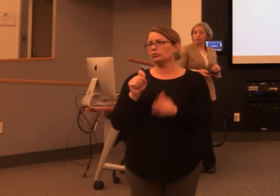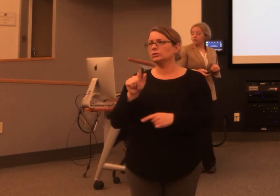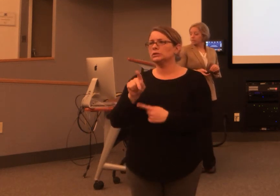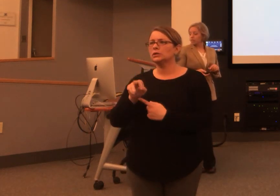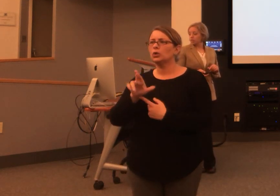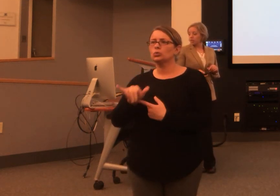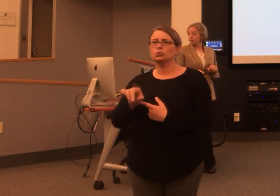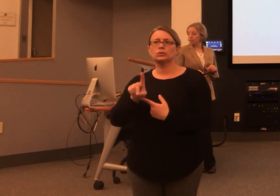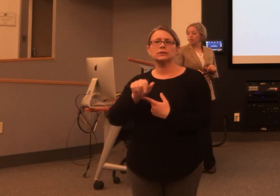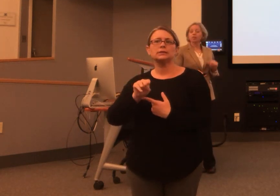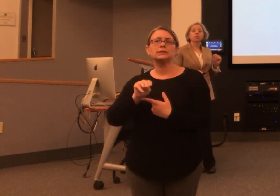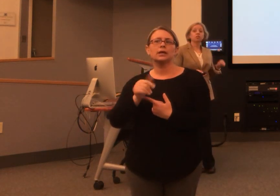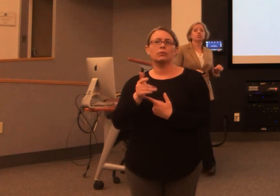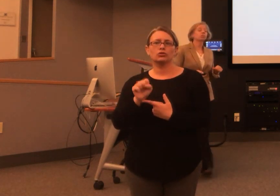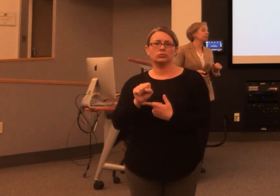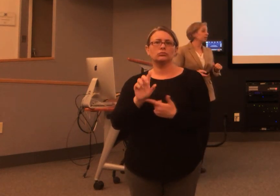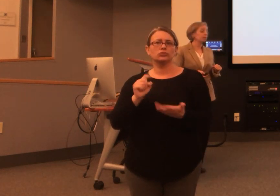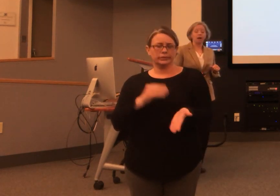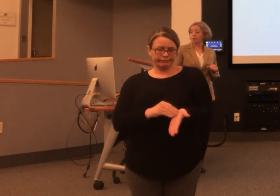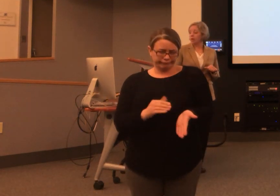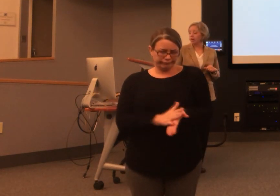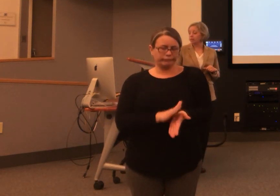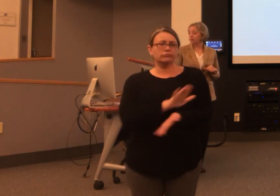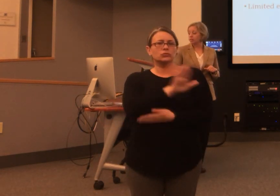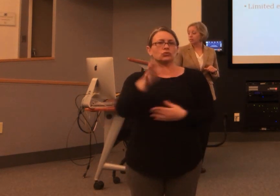Quickly I wanna touch on the Digital Millennium Copyright Act.